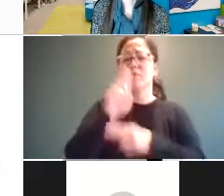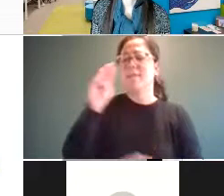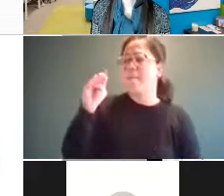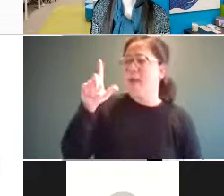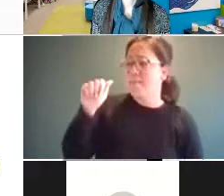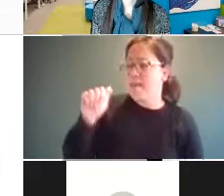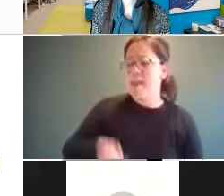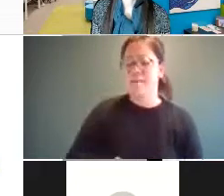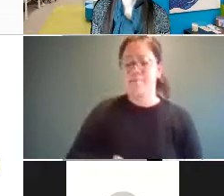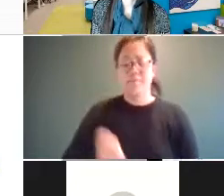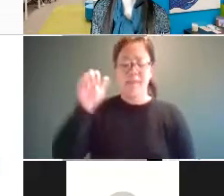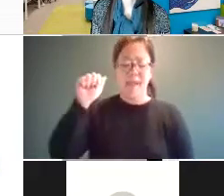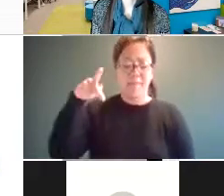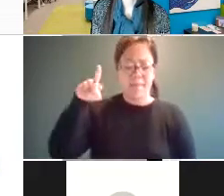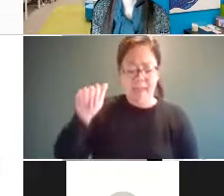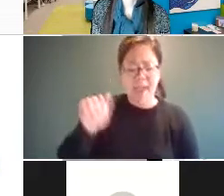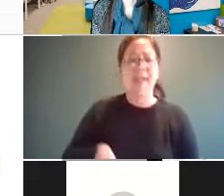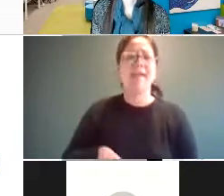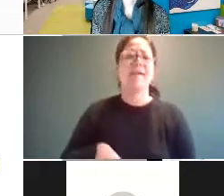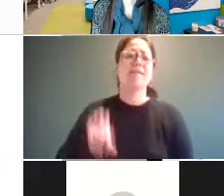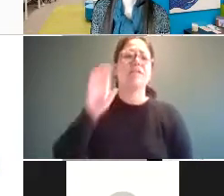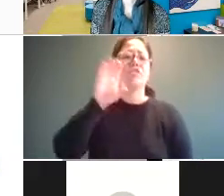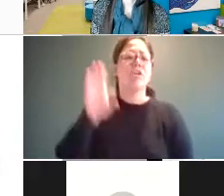APA, and the Chicago style guides.